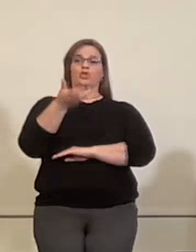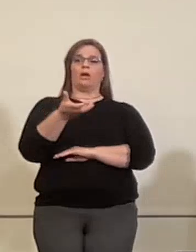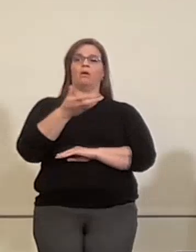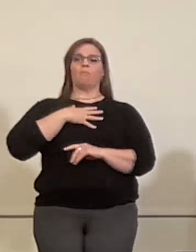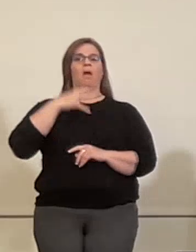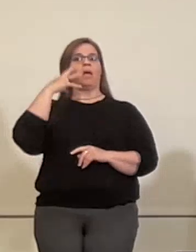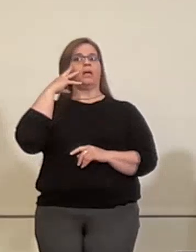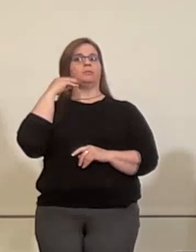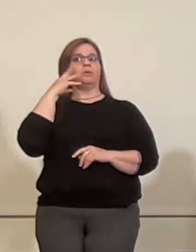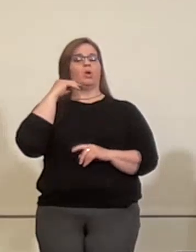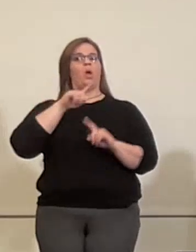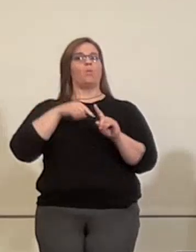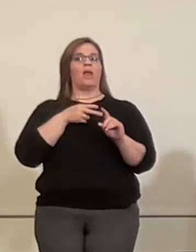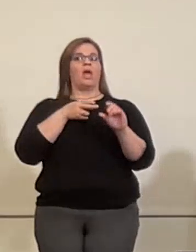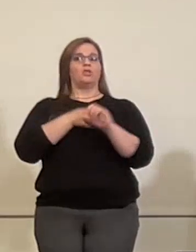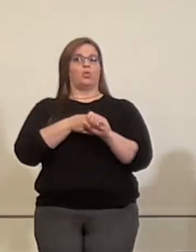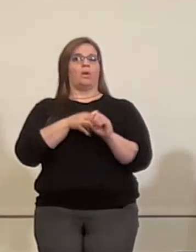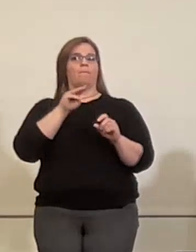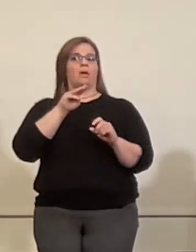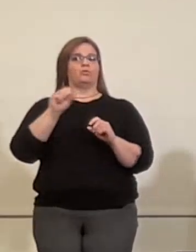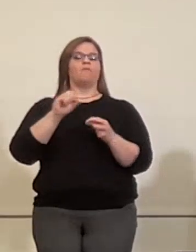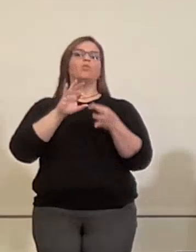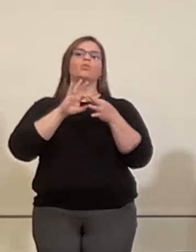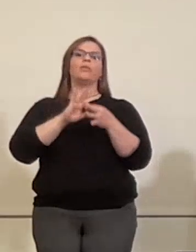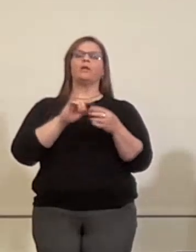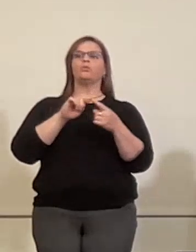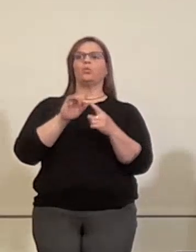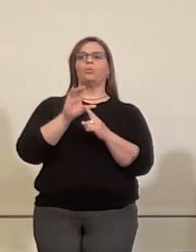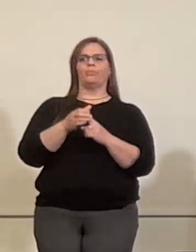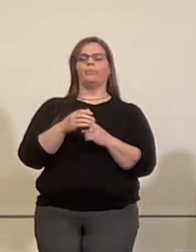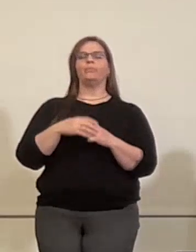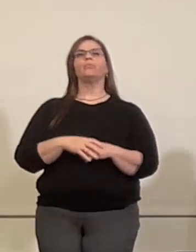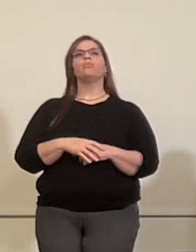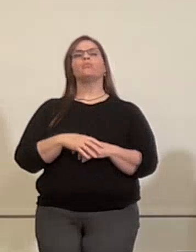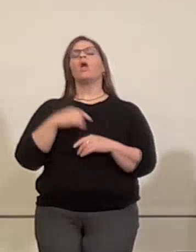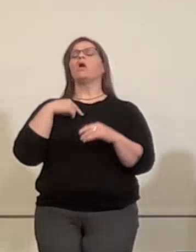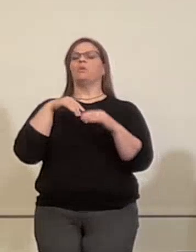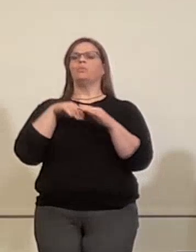Microsoft about culture. So my my manager asked me a question how do you, how will